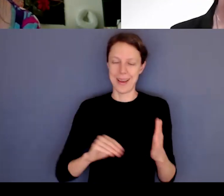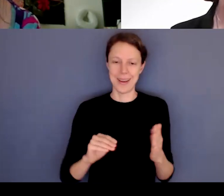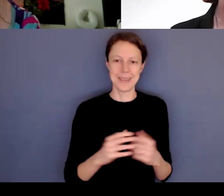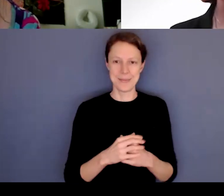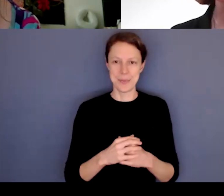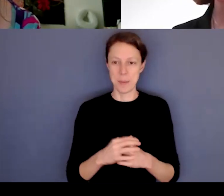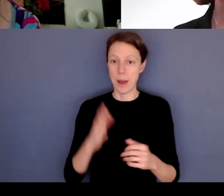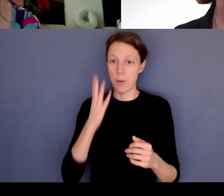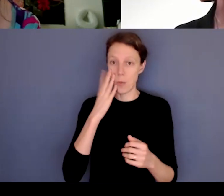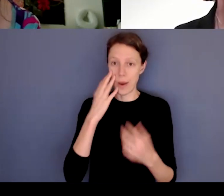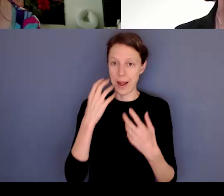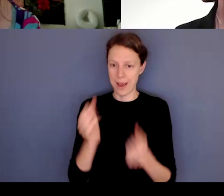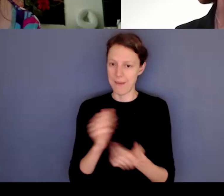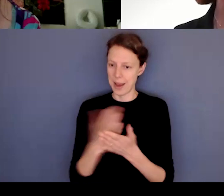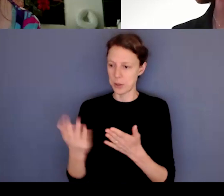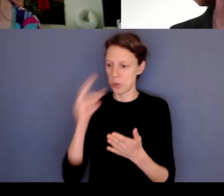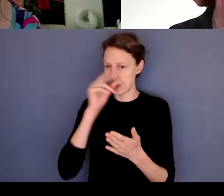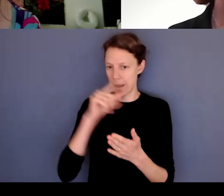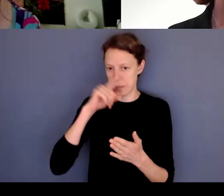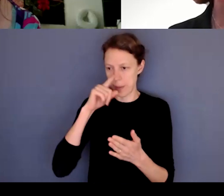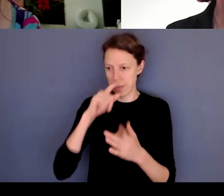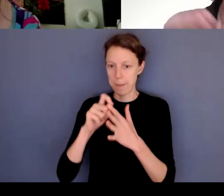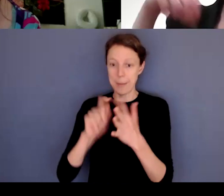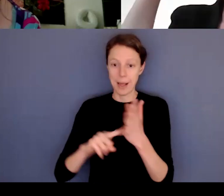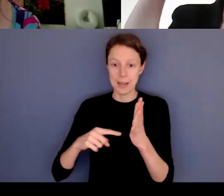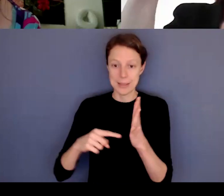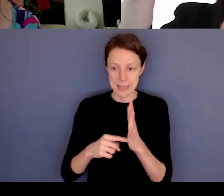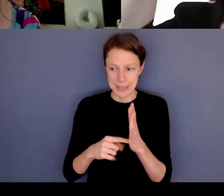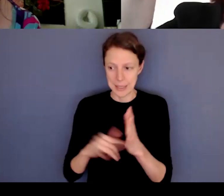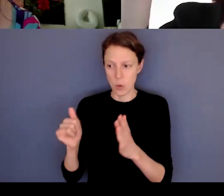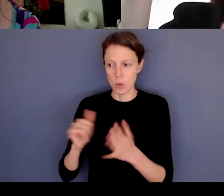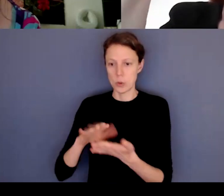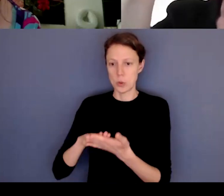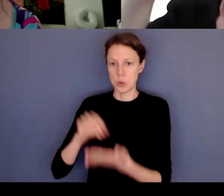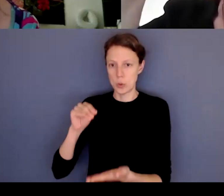you know, like our PLT students, or student interns, or anything like that. I do often weigh things under the nose and go, is